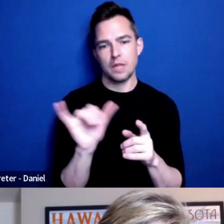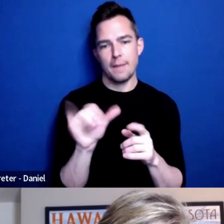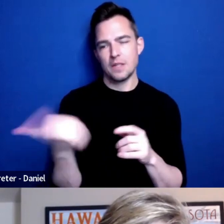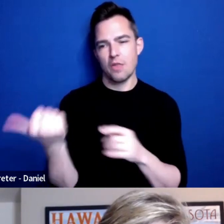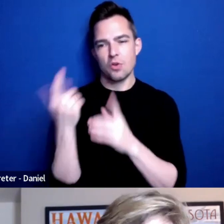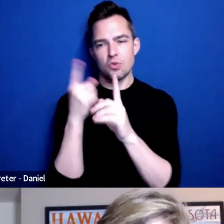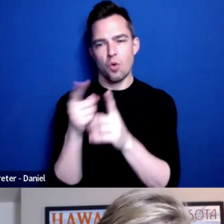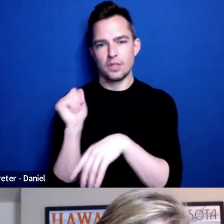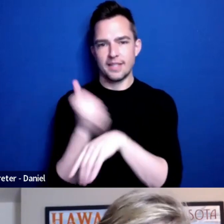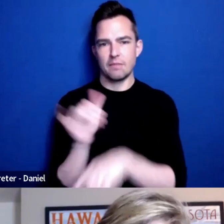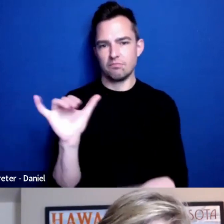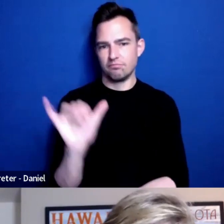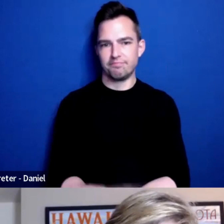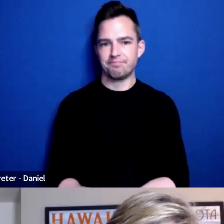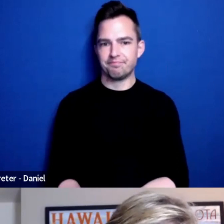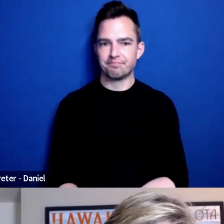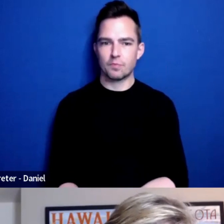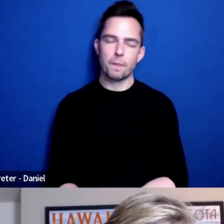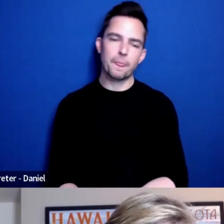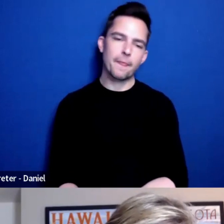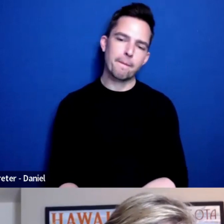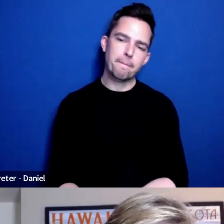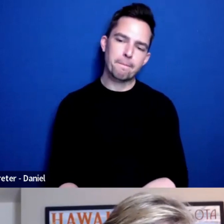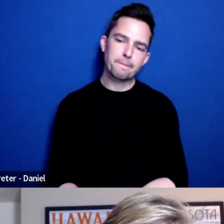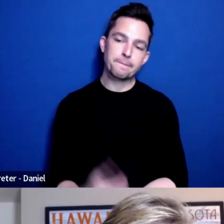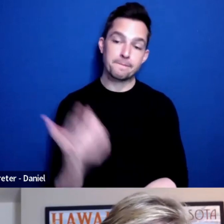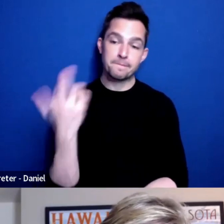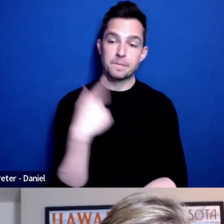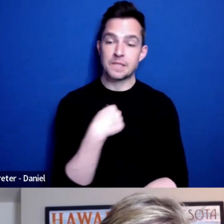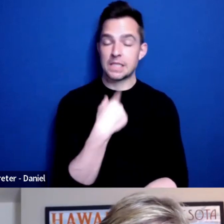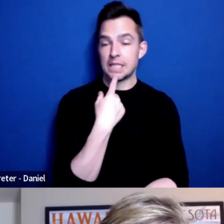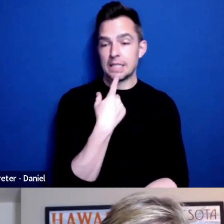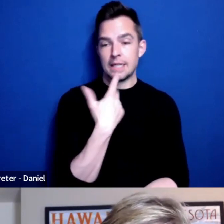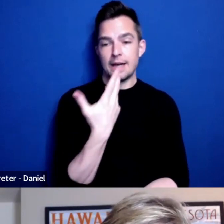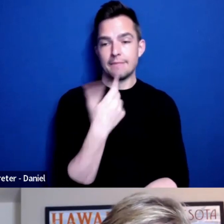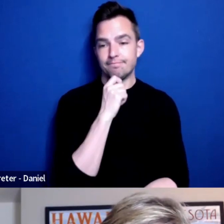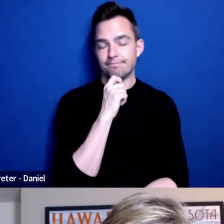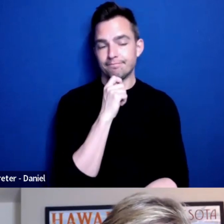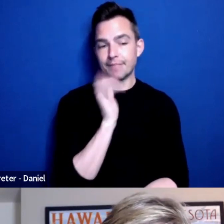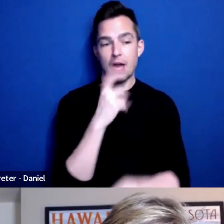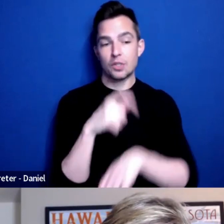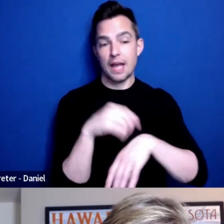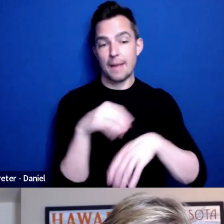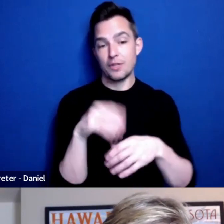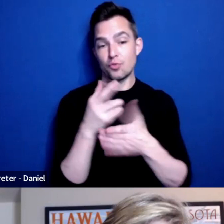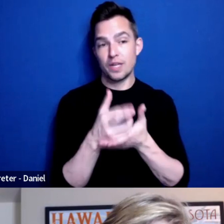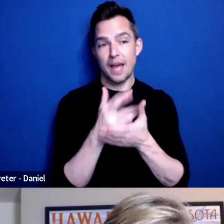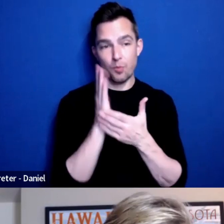set. Because like I said, like, you know, our time in rehab is gonna end but autonomy support